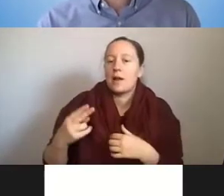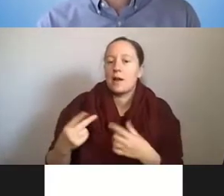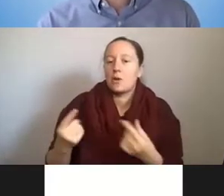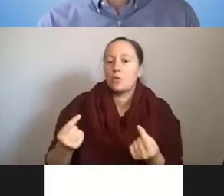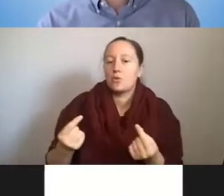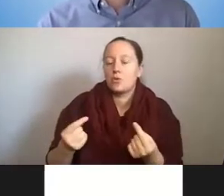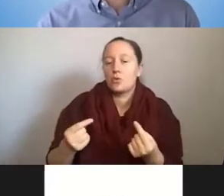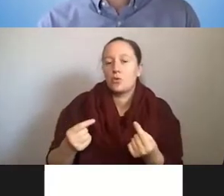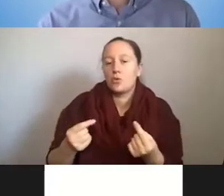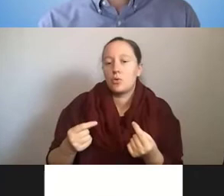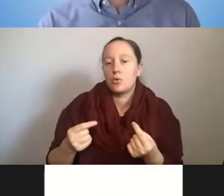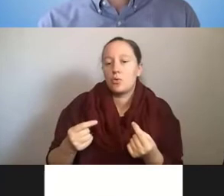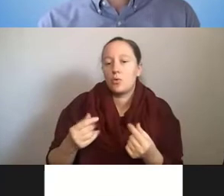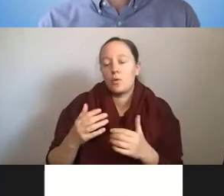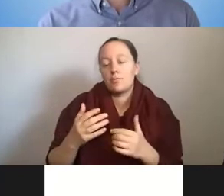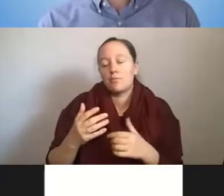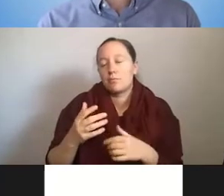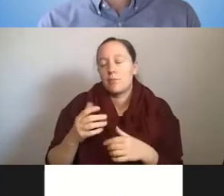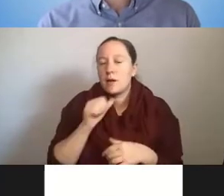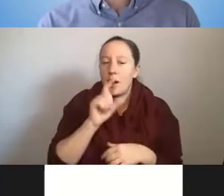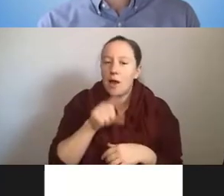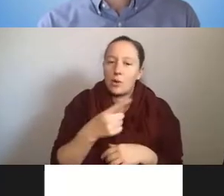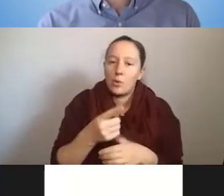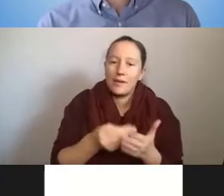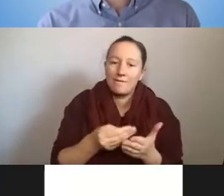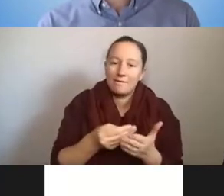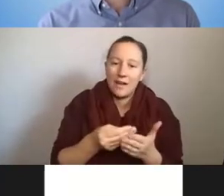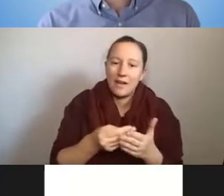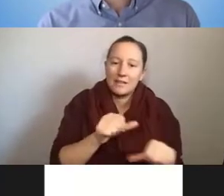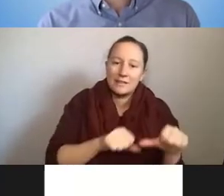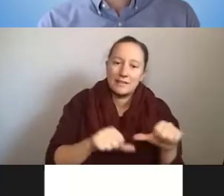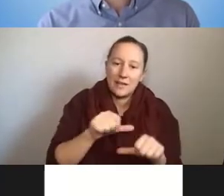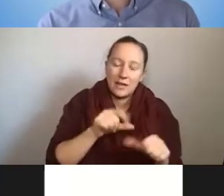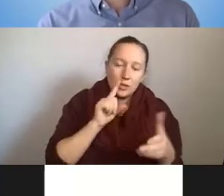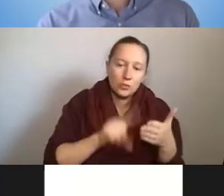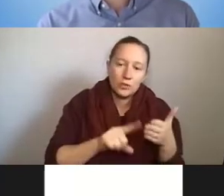to funding those basic science research grants that you're used to receiving.